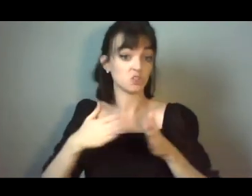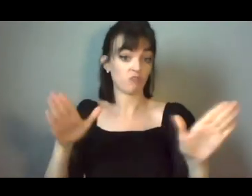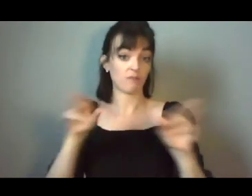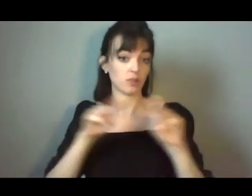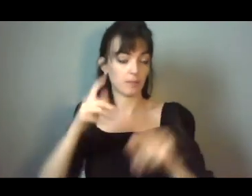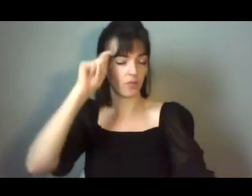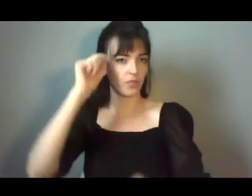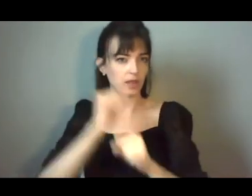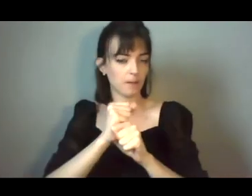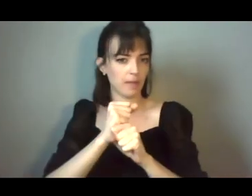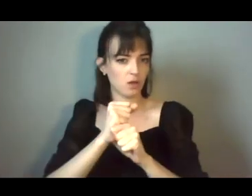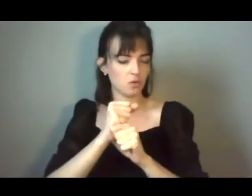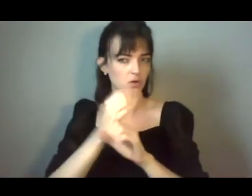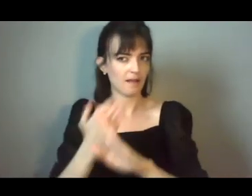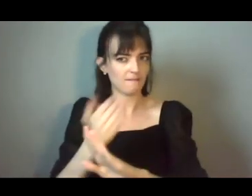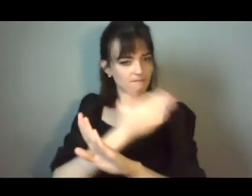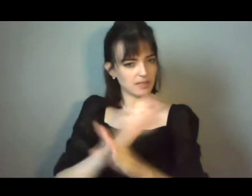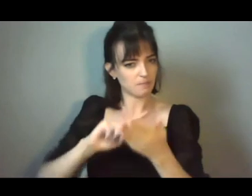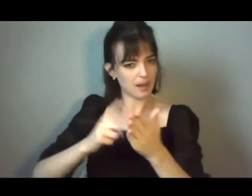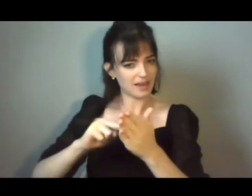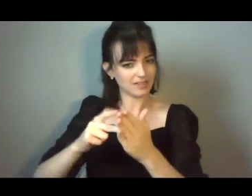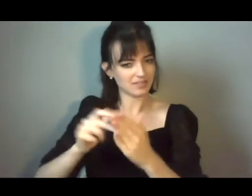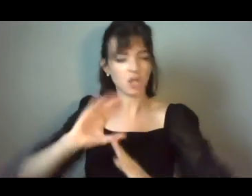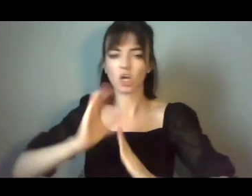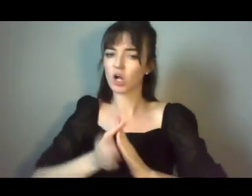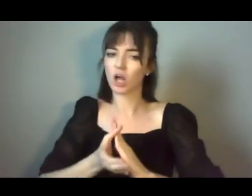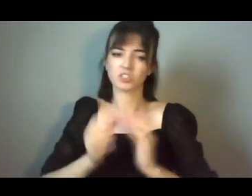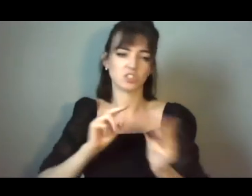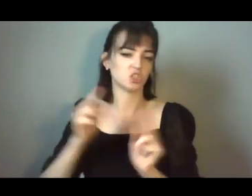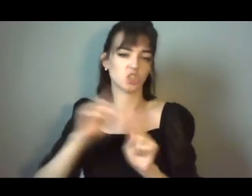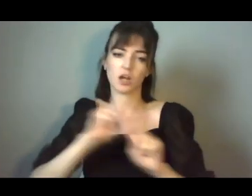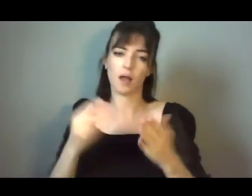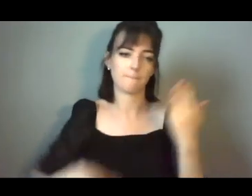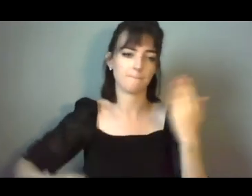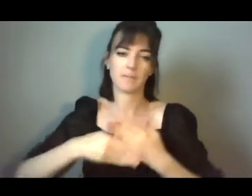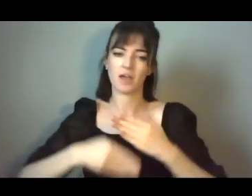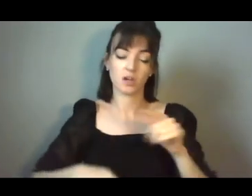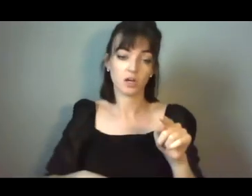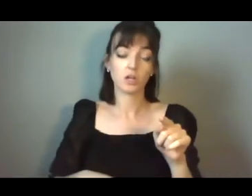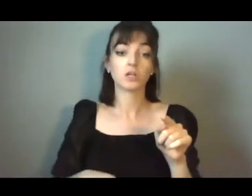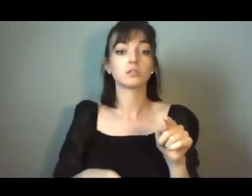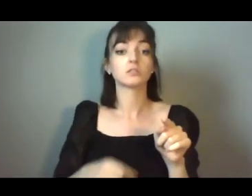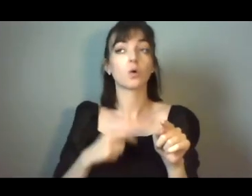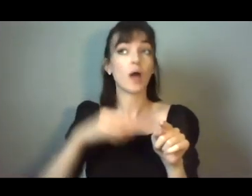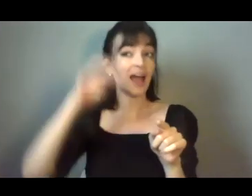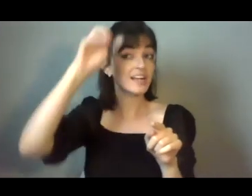and that costs shouldn't be a barrier. It is anticipated as well that there will be an